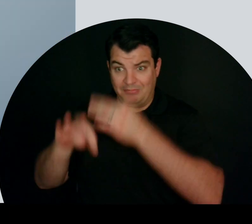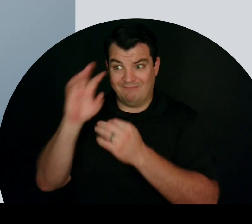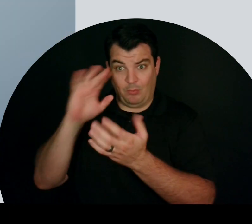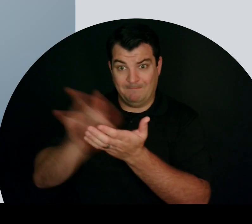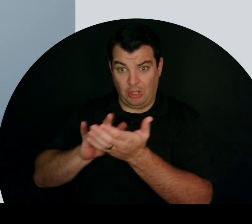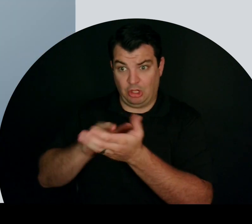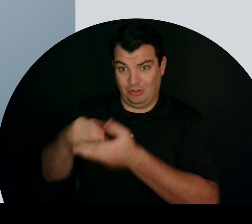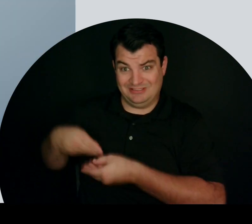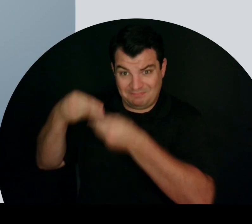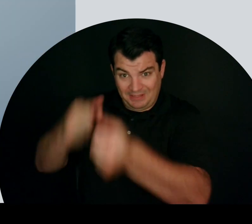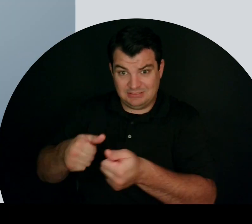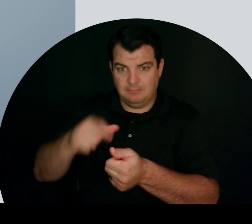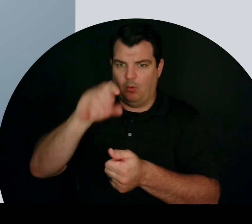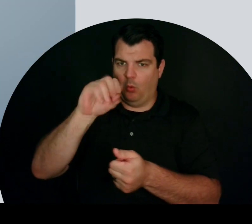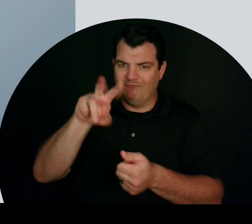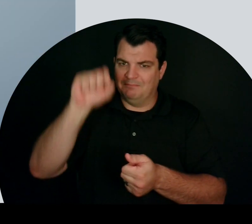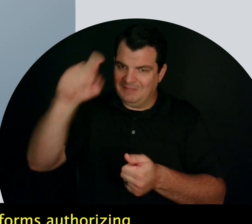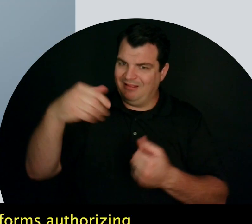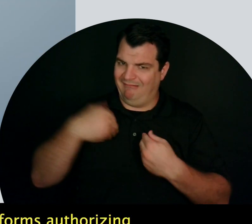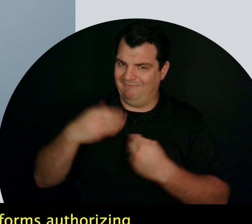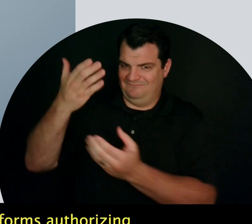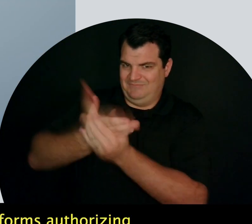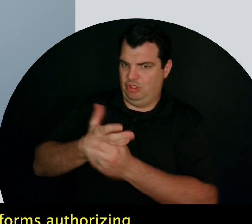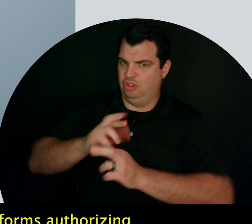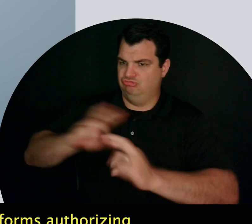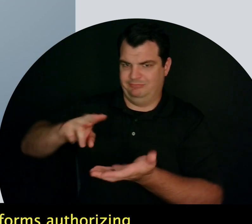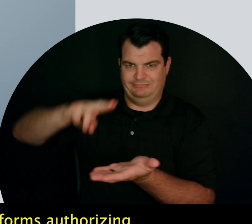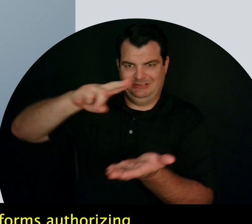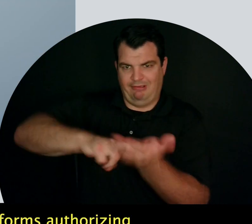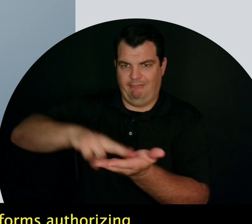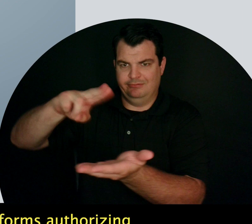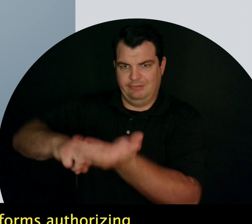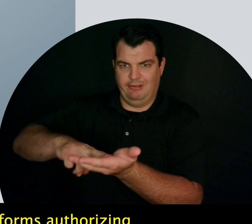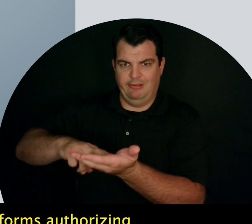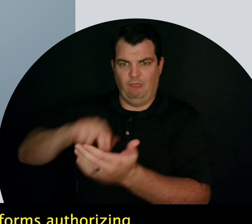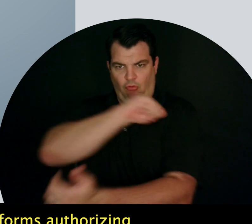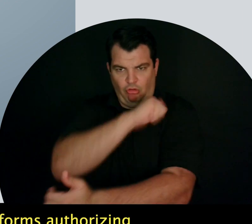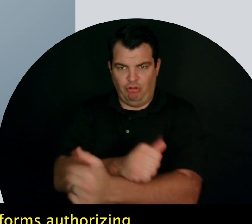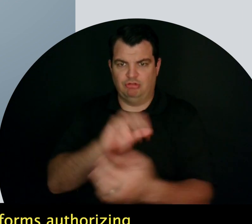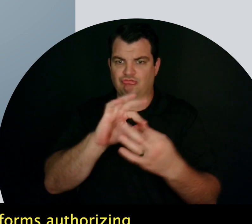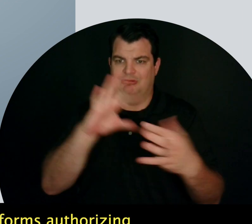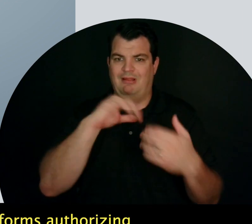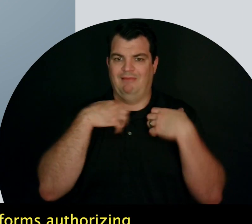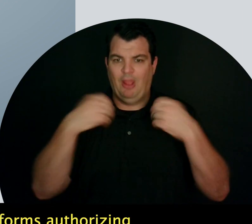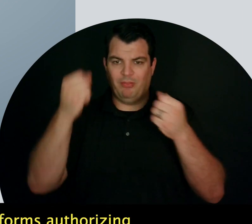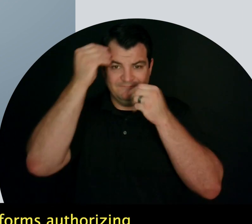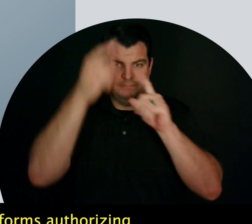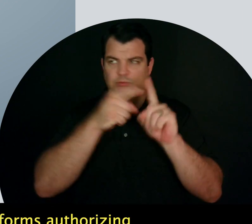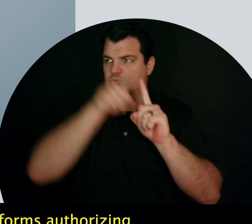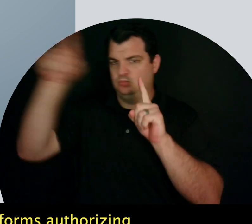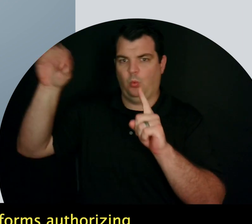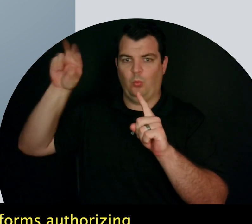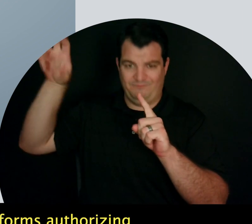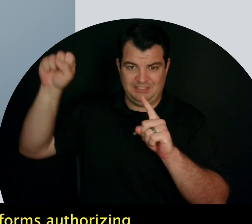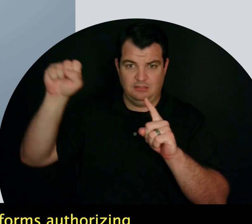To be reimbursed for medical expenses, OVS must have on file signed forms authorizing release of health information to OVS.